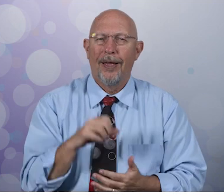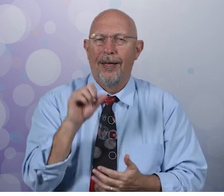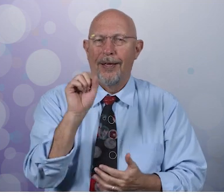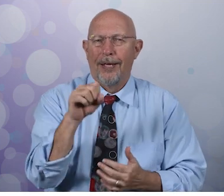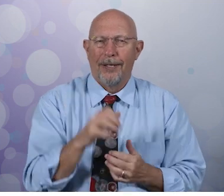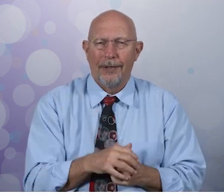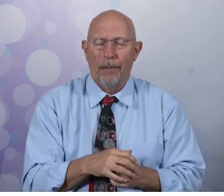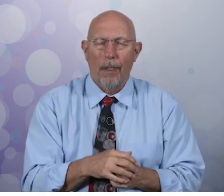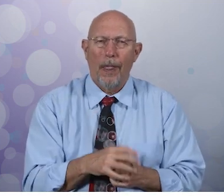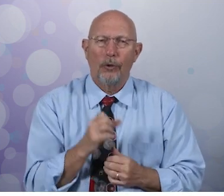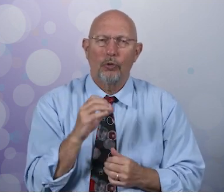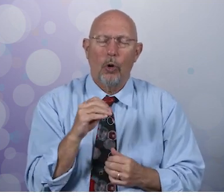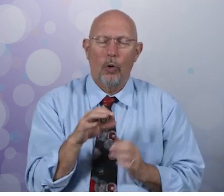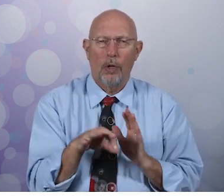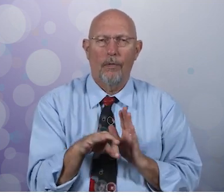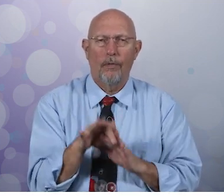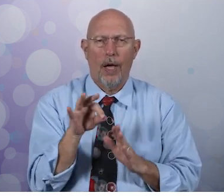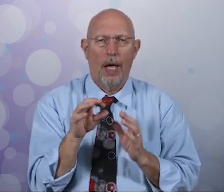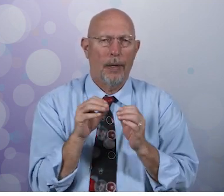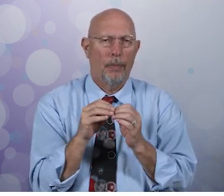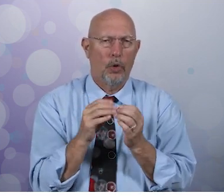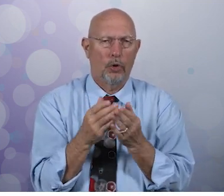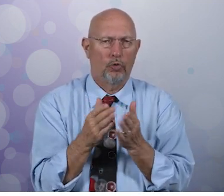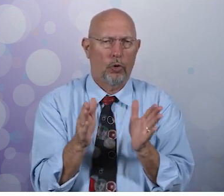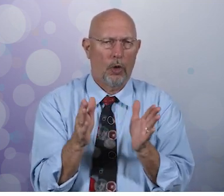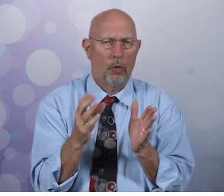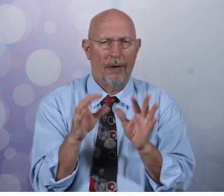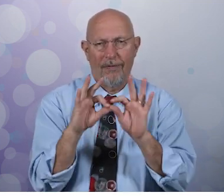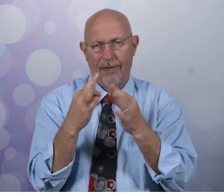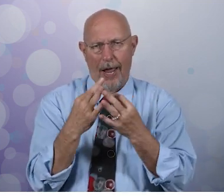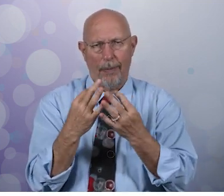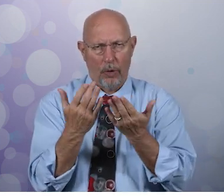So to find more general and family resources,